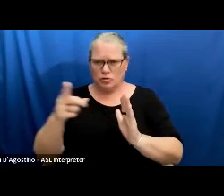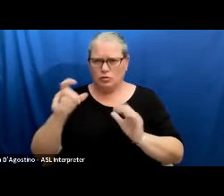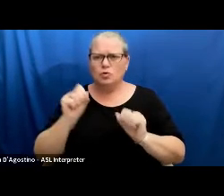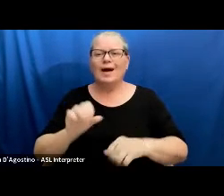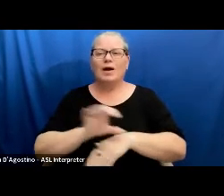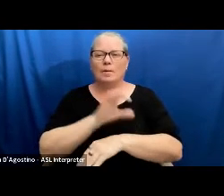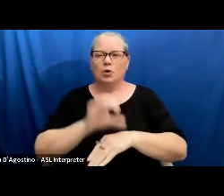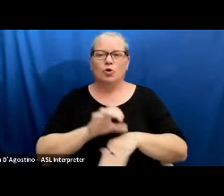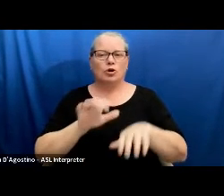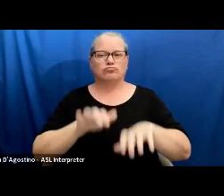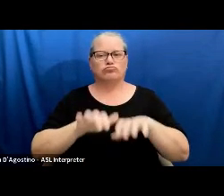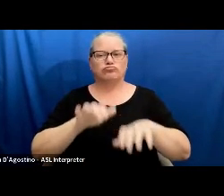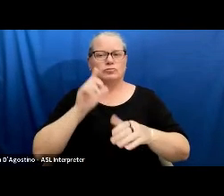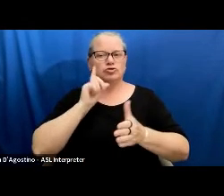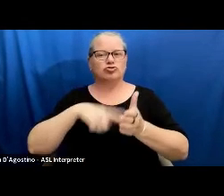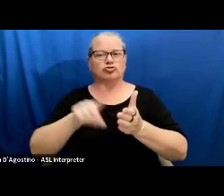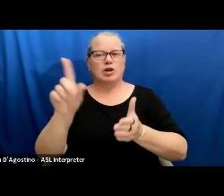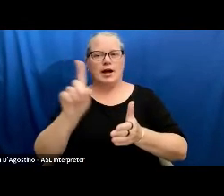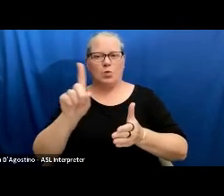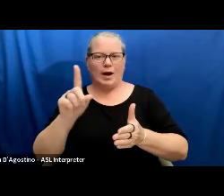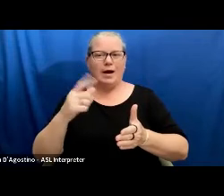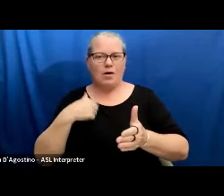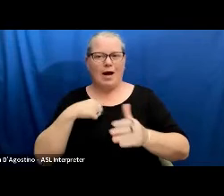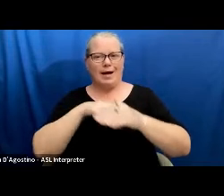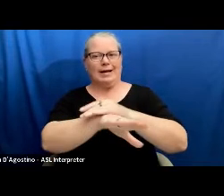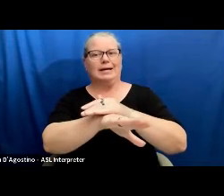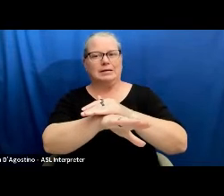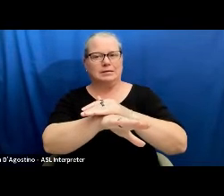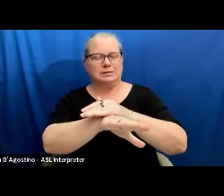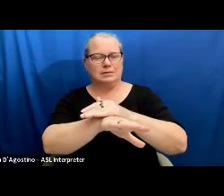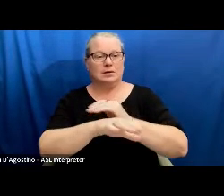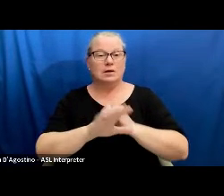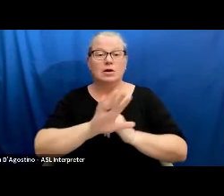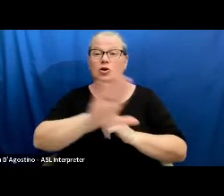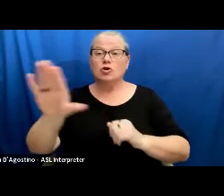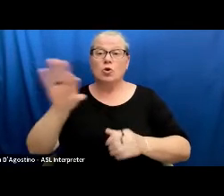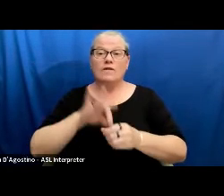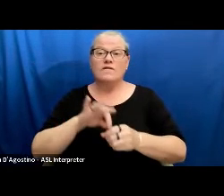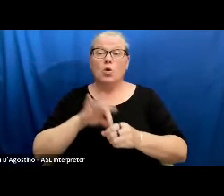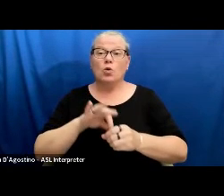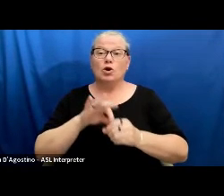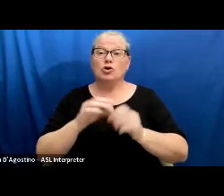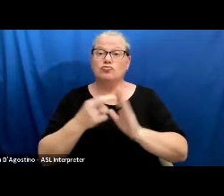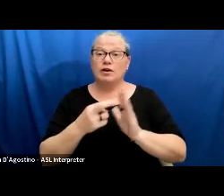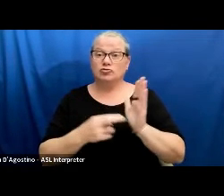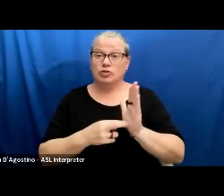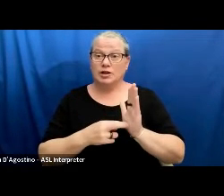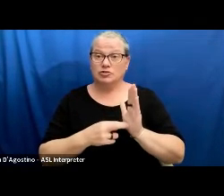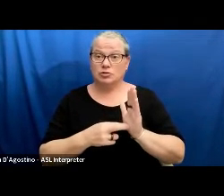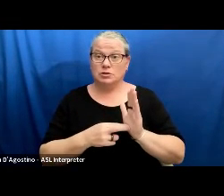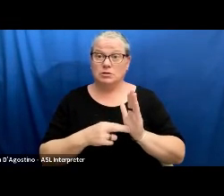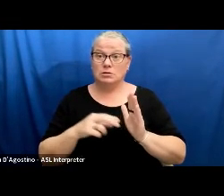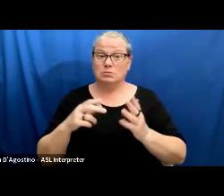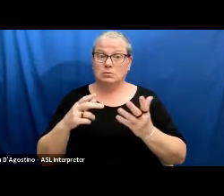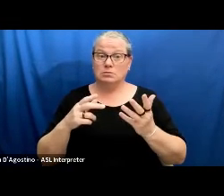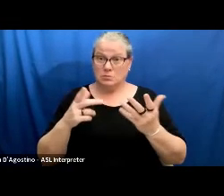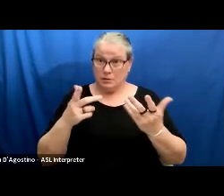that you can check your voter registration status online and when you check it will not only confirm